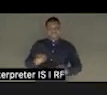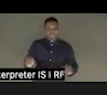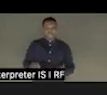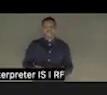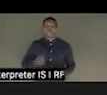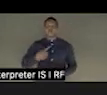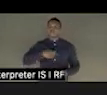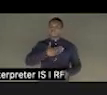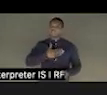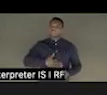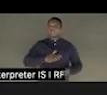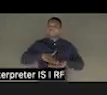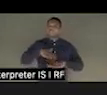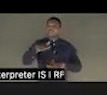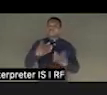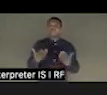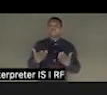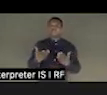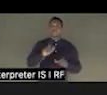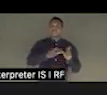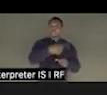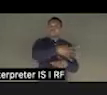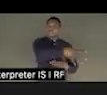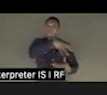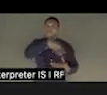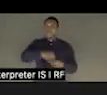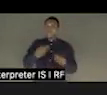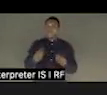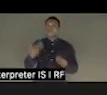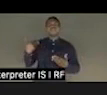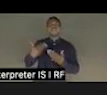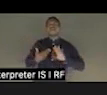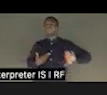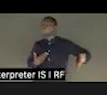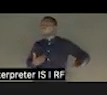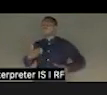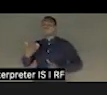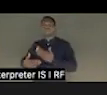kind of like a normal way or the natural way of creating a product or solution.